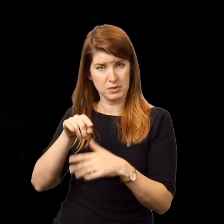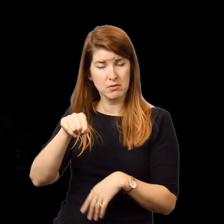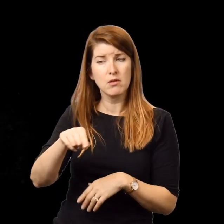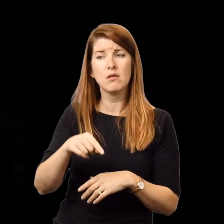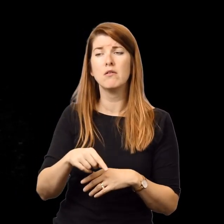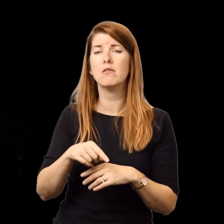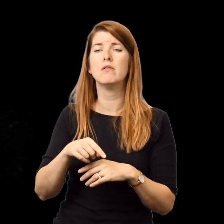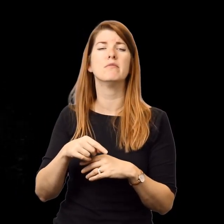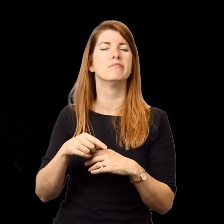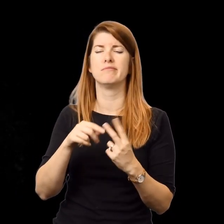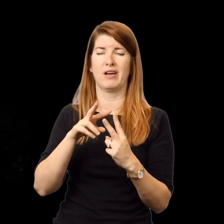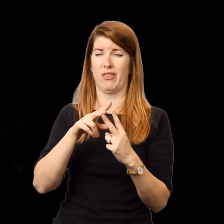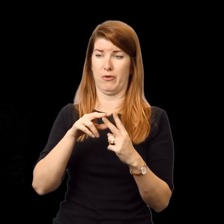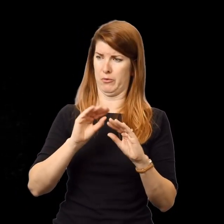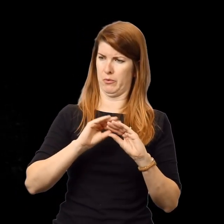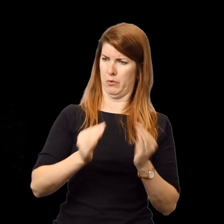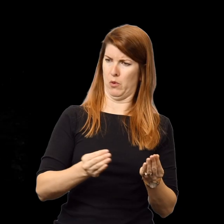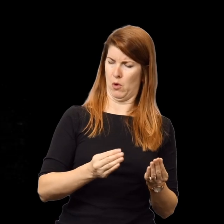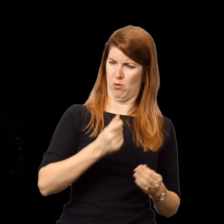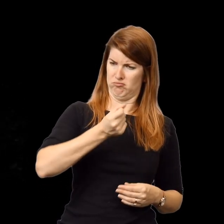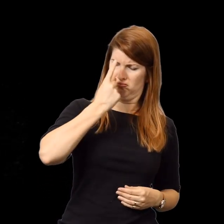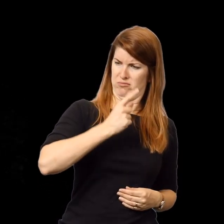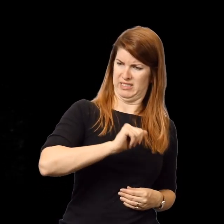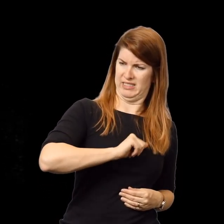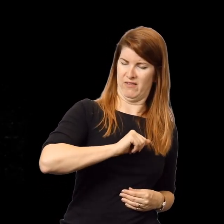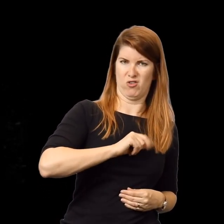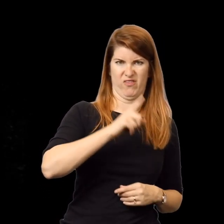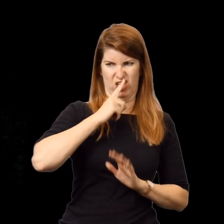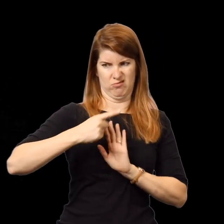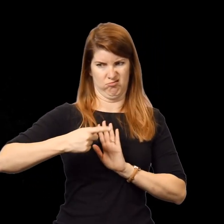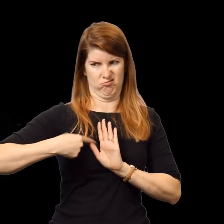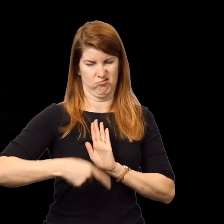of hearing children is either no sense of self or a very critical sense of self.